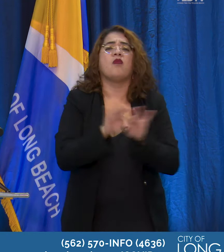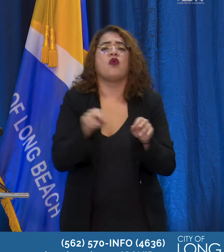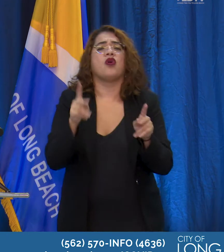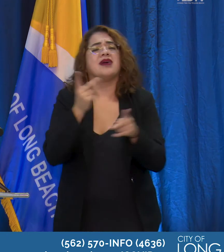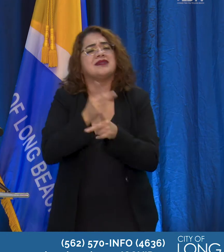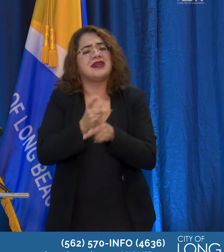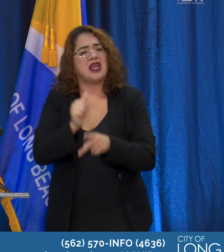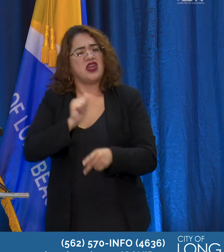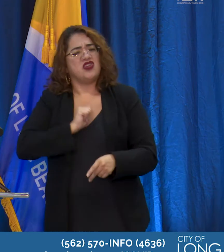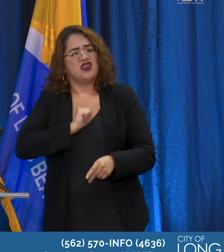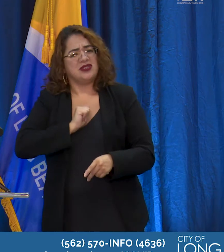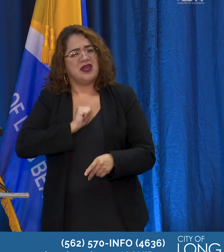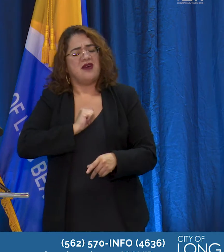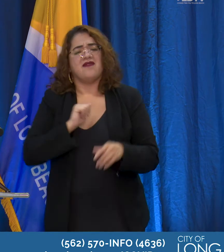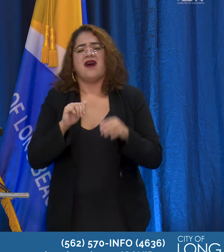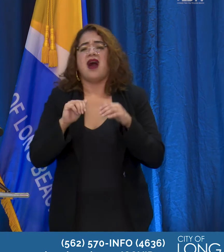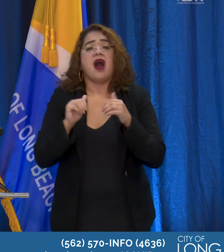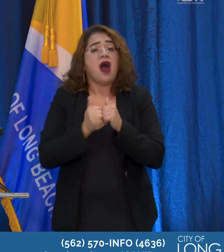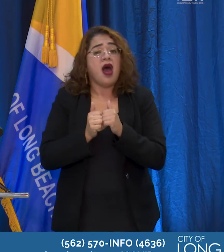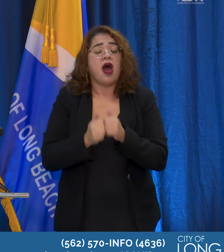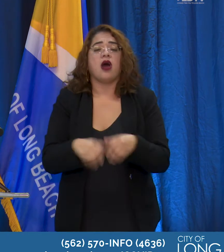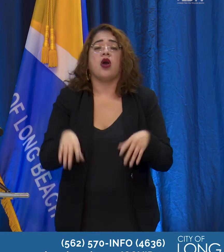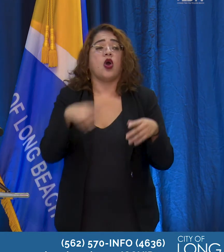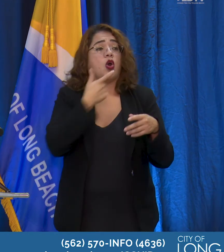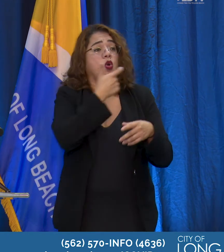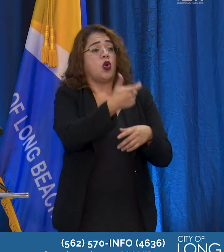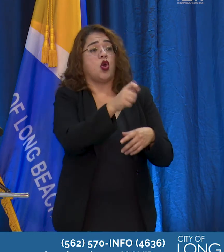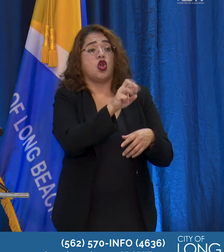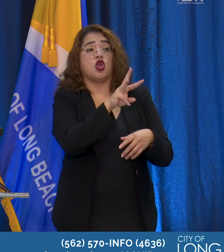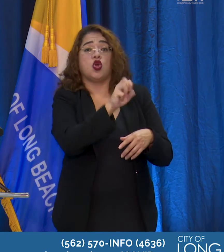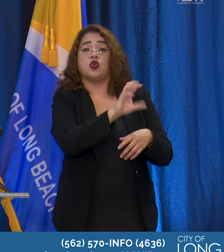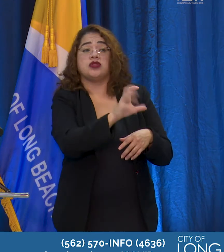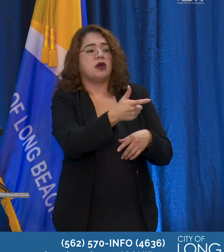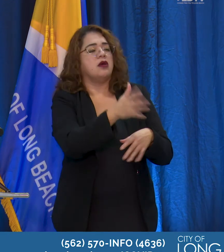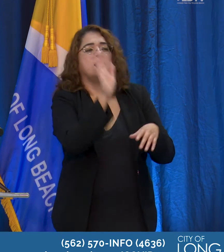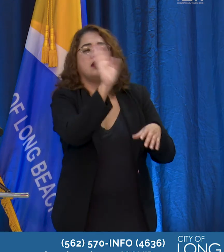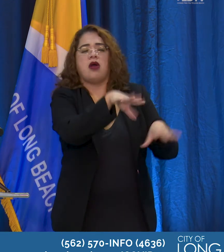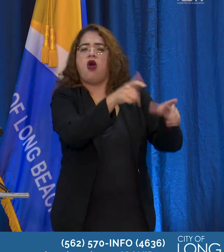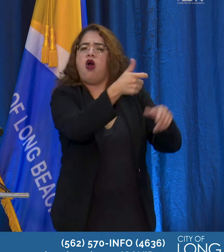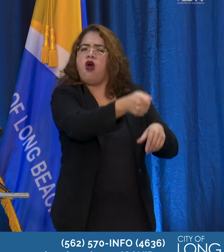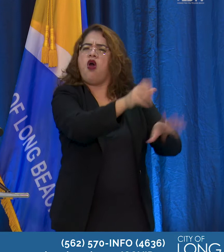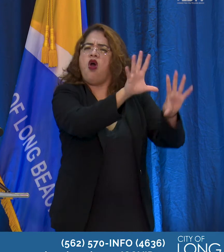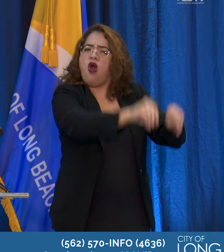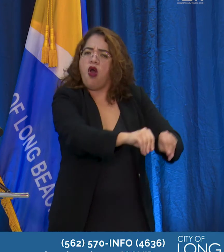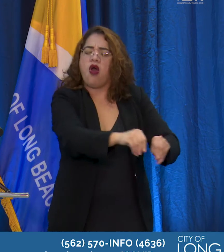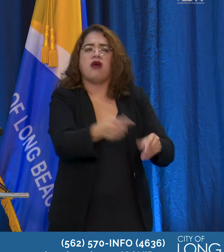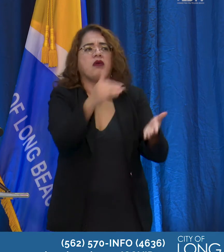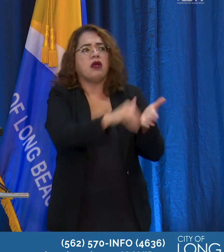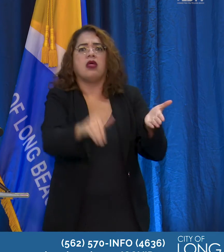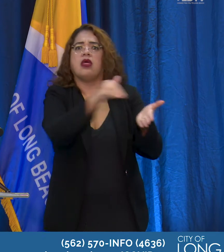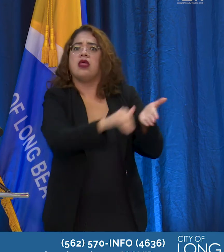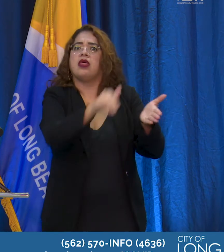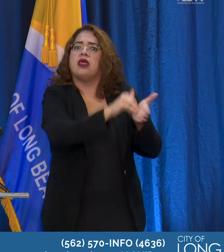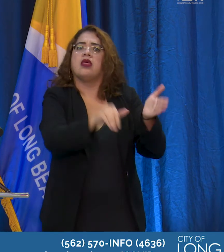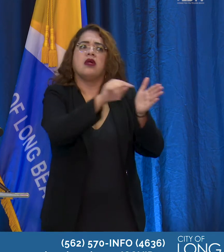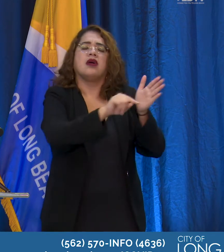by taking breaks from the news stories. Hearing about the pandemic repeatedly can be upsetting. Taking care of your body by eating well,